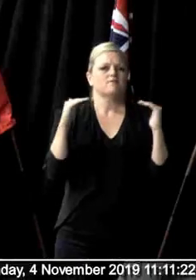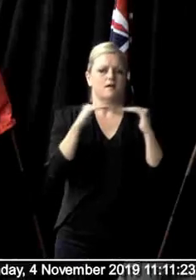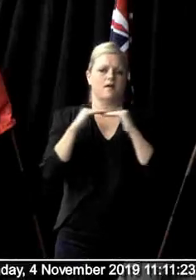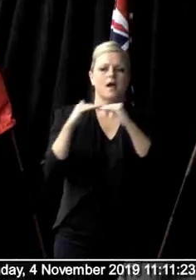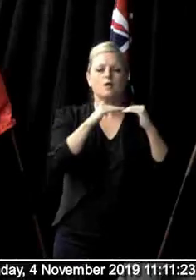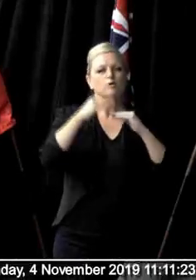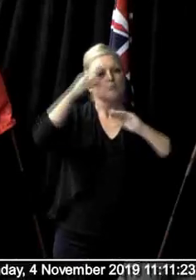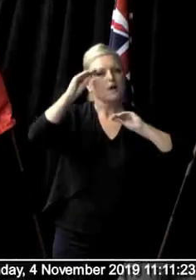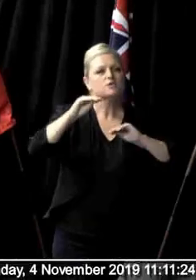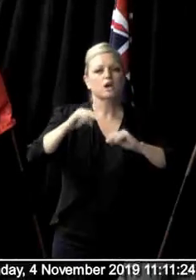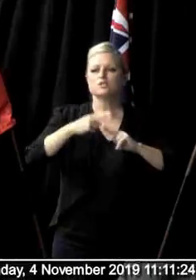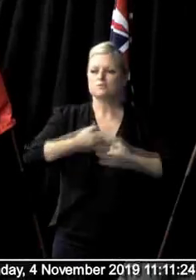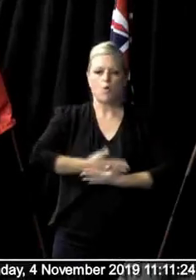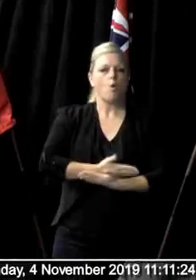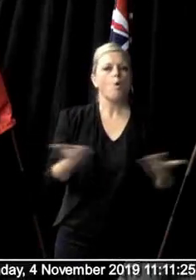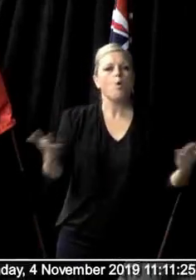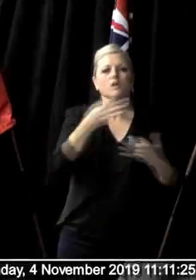of all children, of all students.